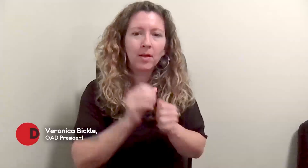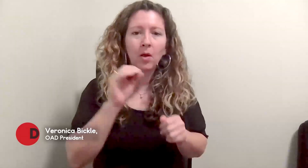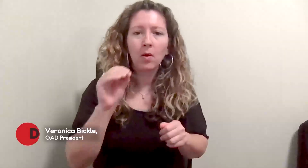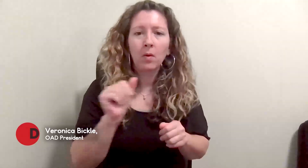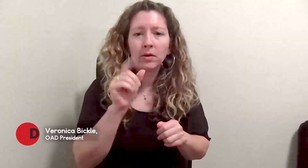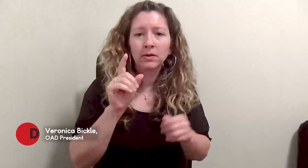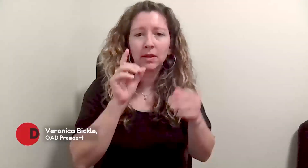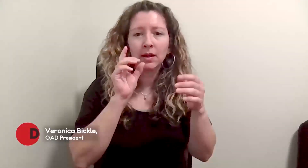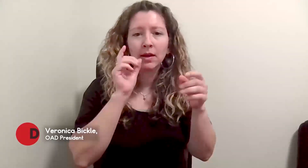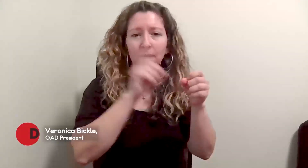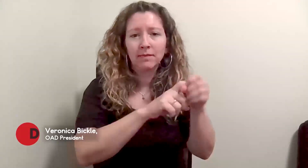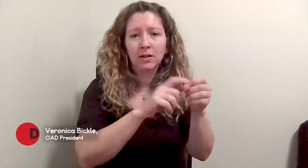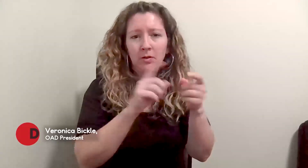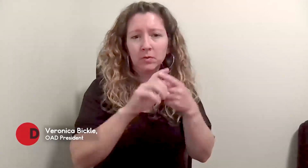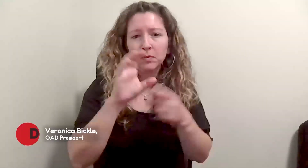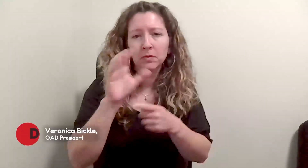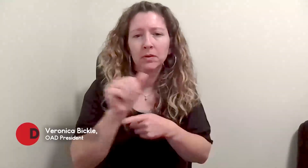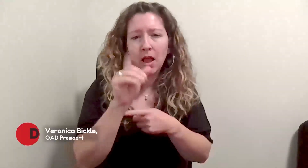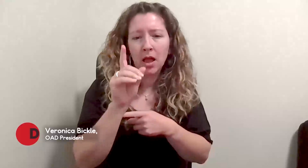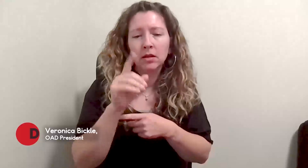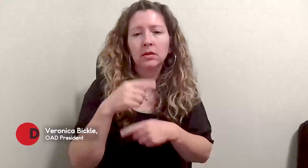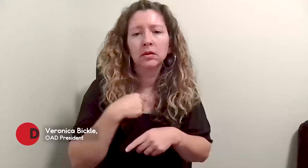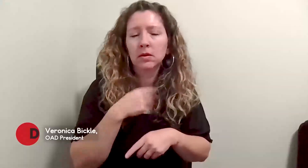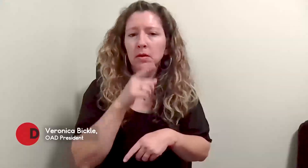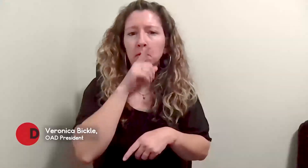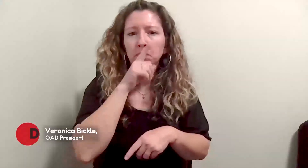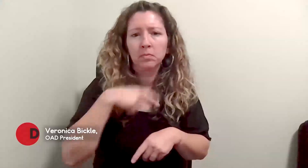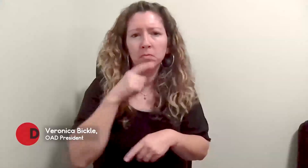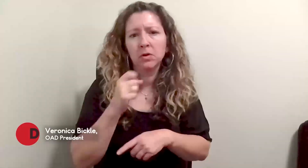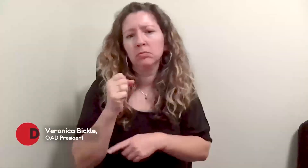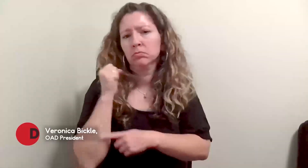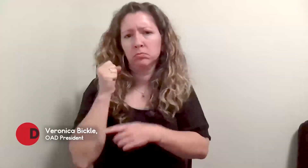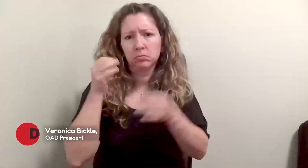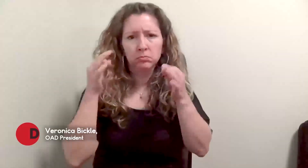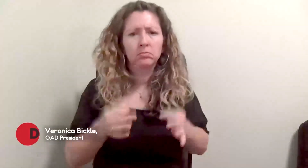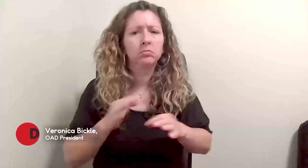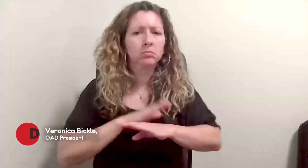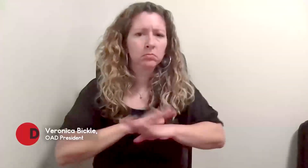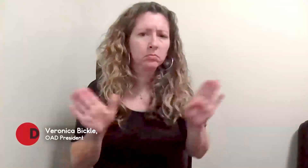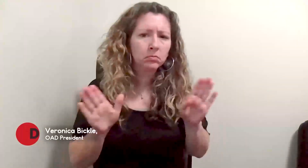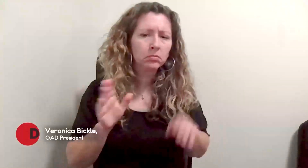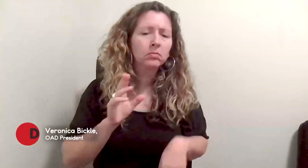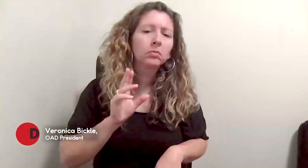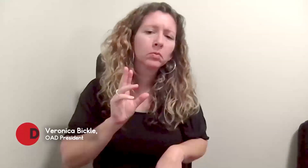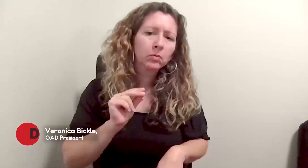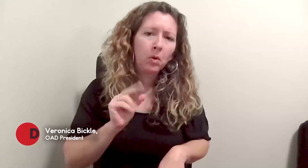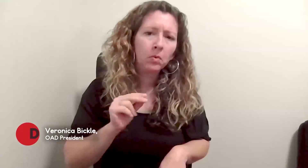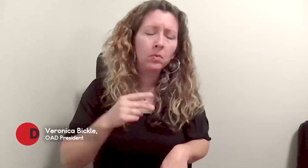We haven't decided whether to cut ties with CAD.